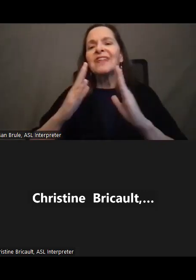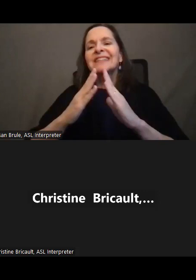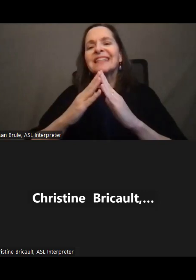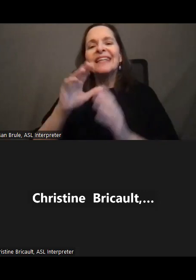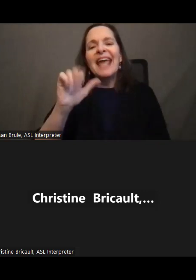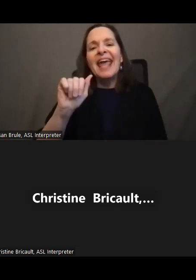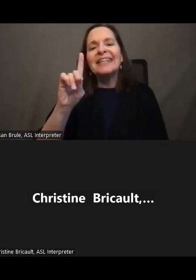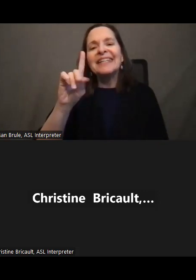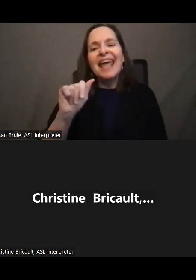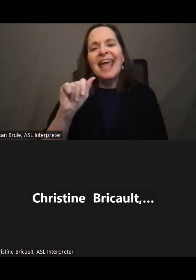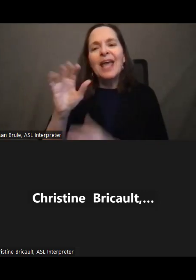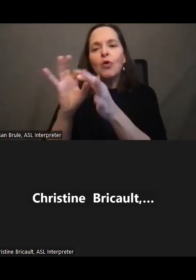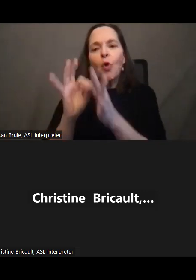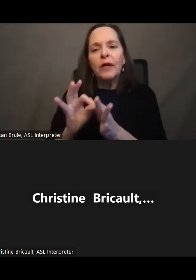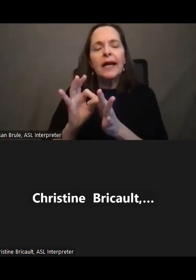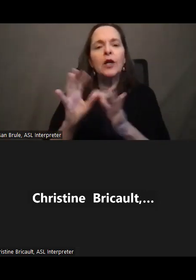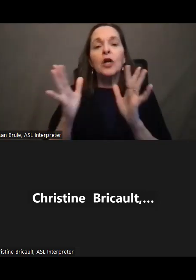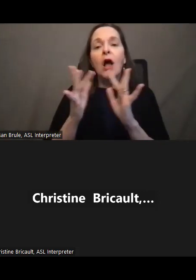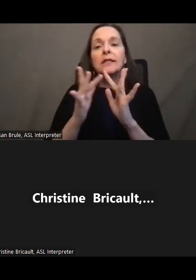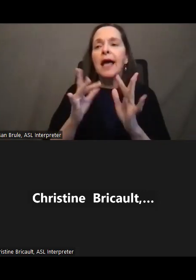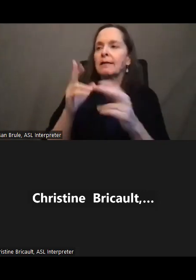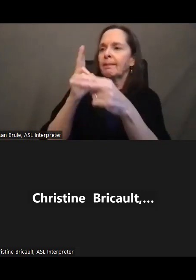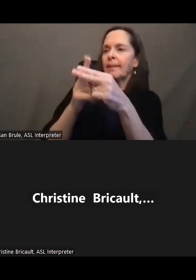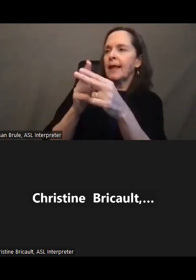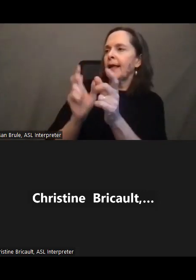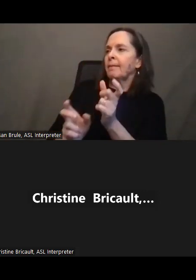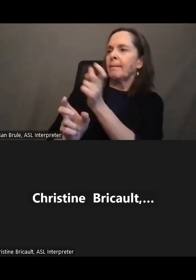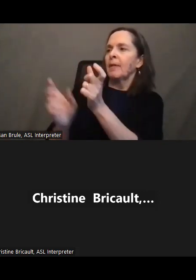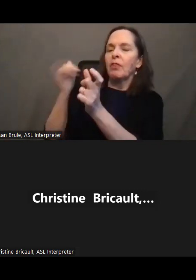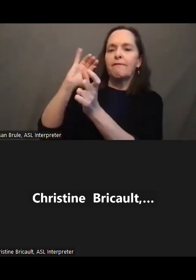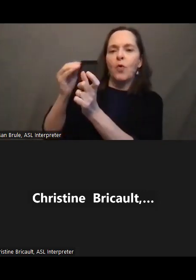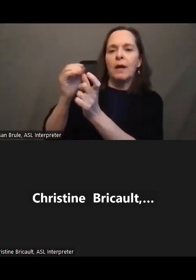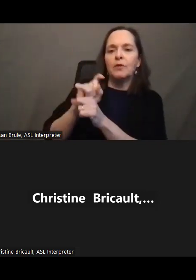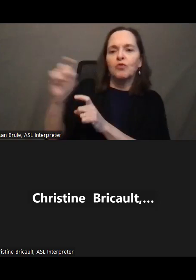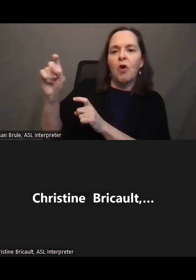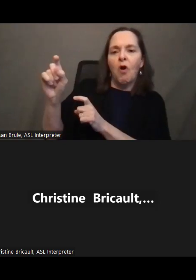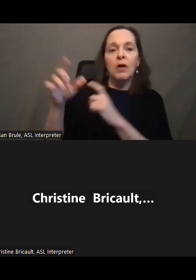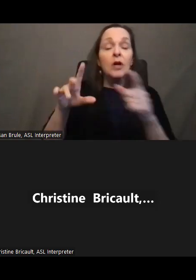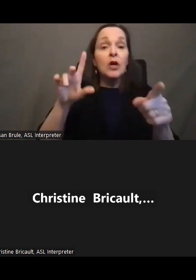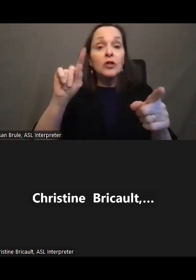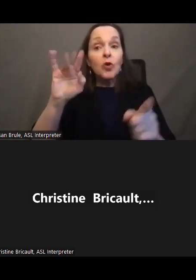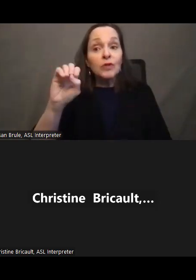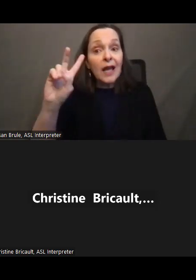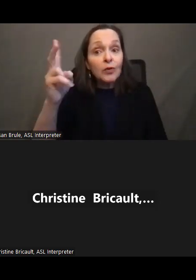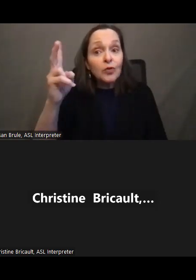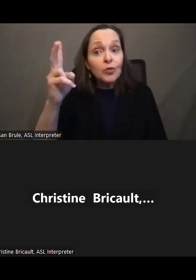This is required by Title II. It is rare that public entities comply with this.